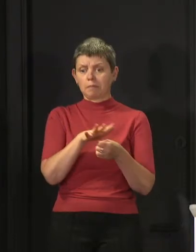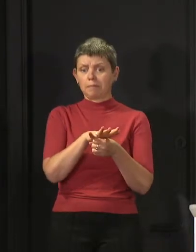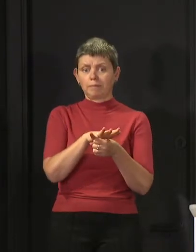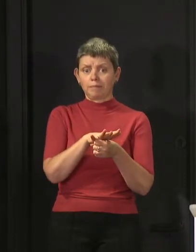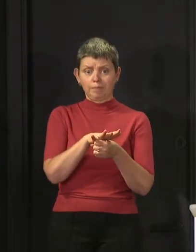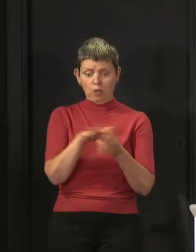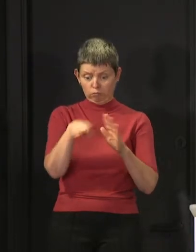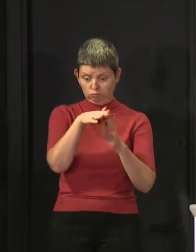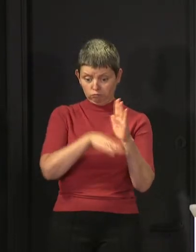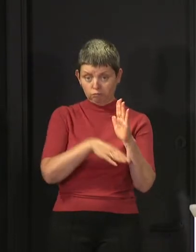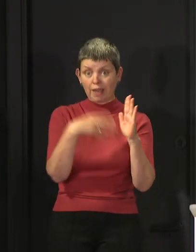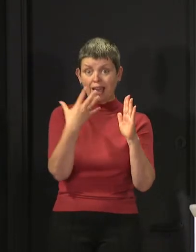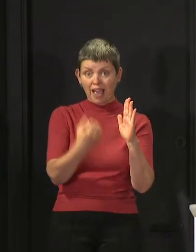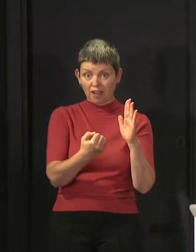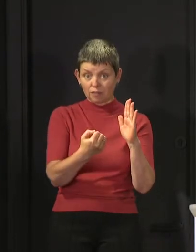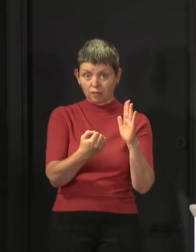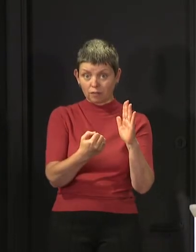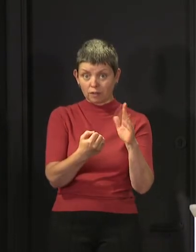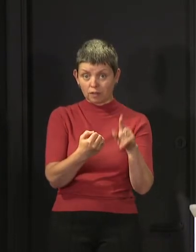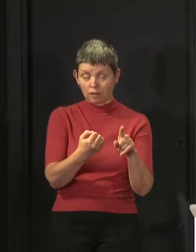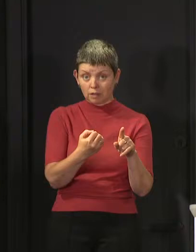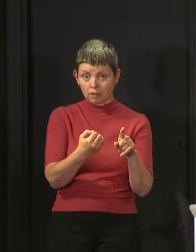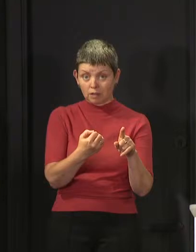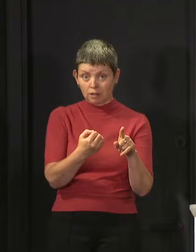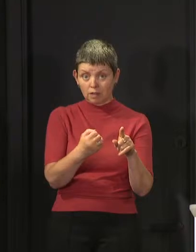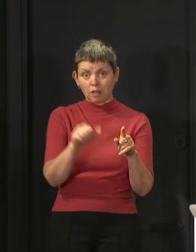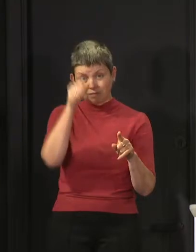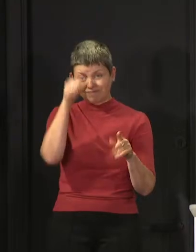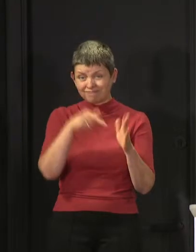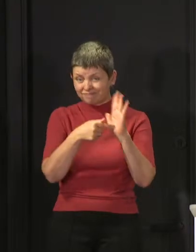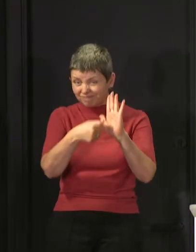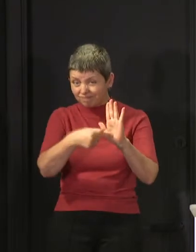as I have been on face coverings, do it for the right reasons. Because none of these rules